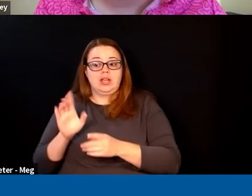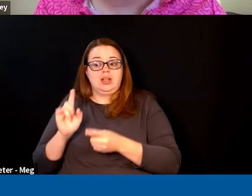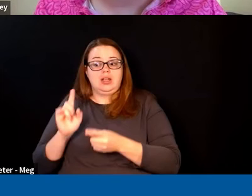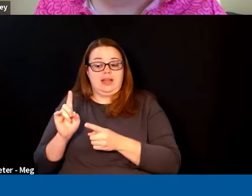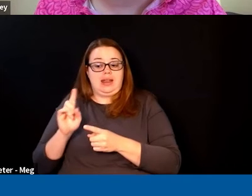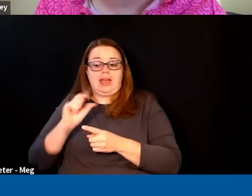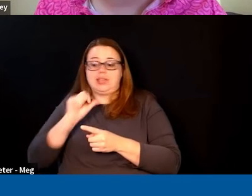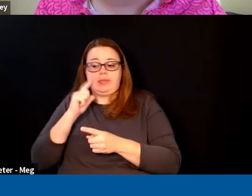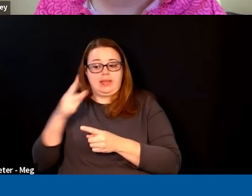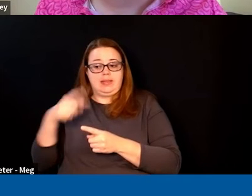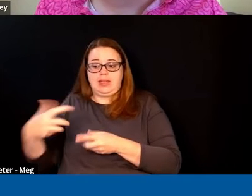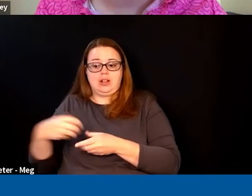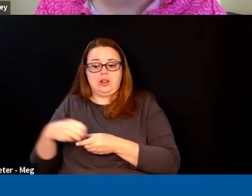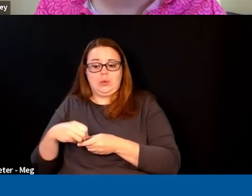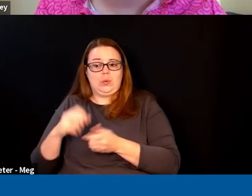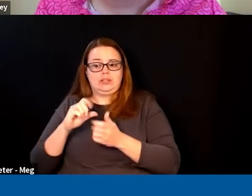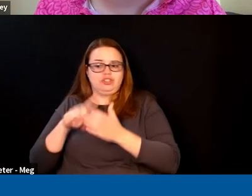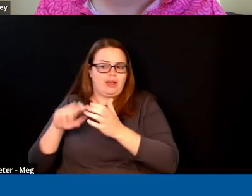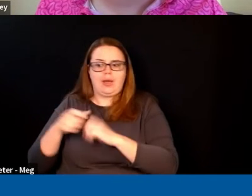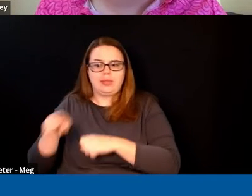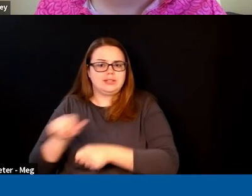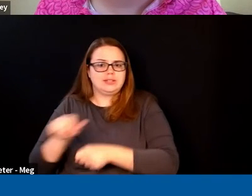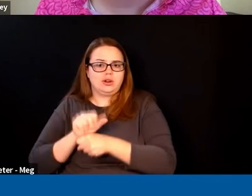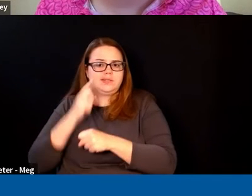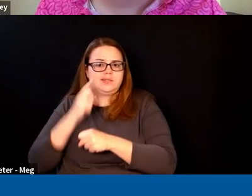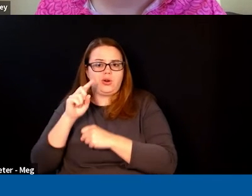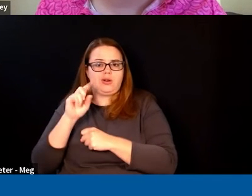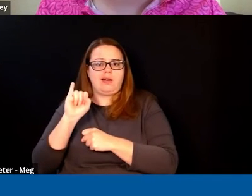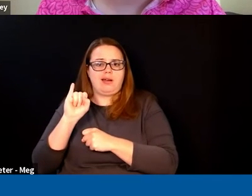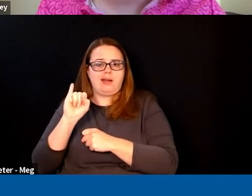a check how this works in high contrast mode like flag.